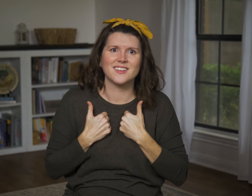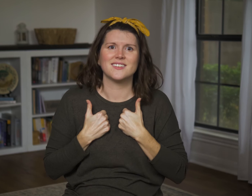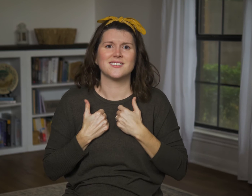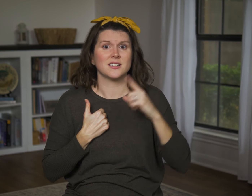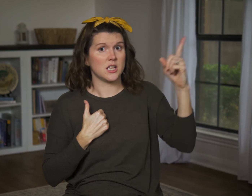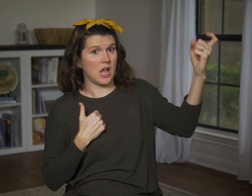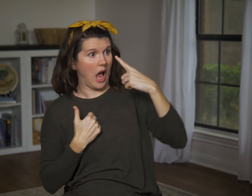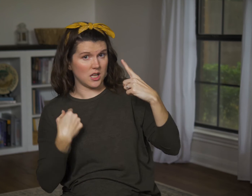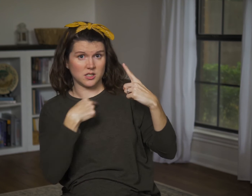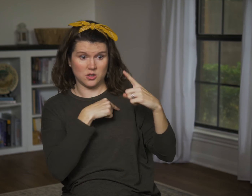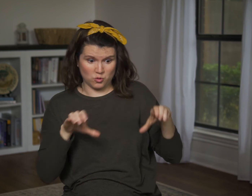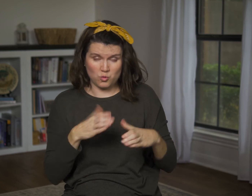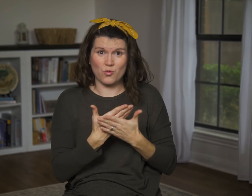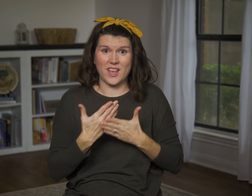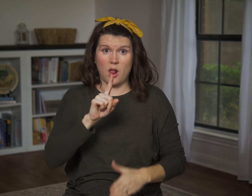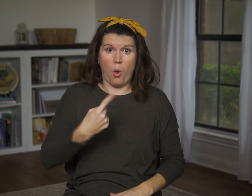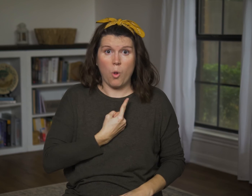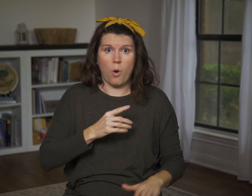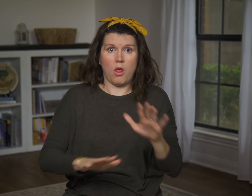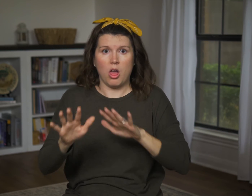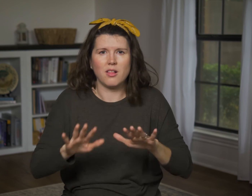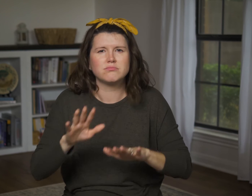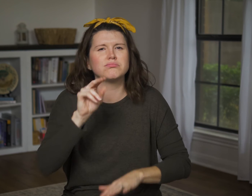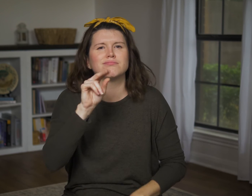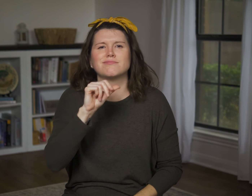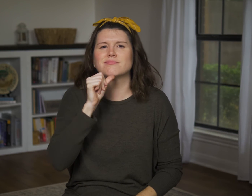He never asks us to do things on our own;